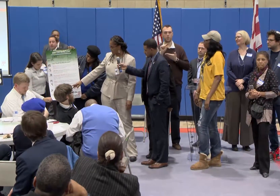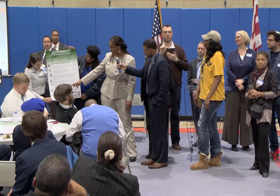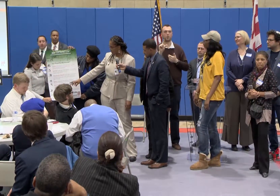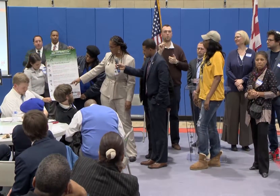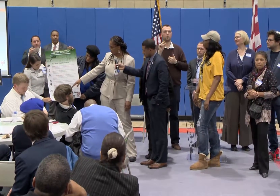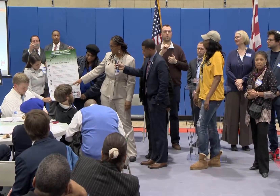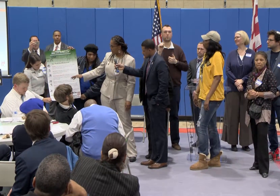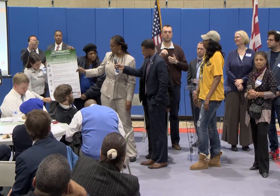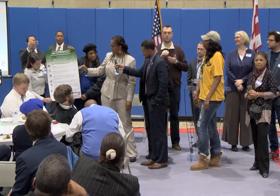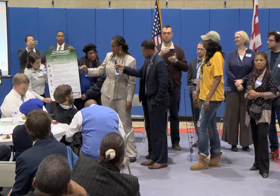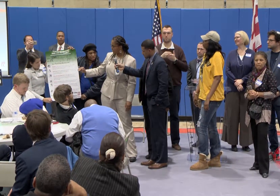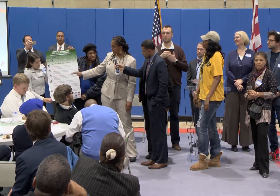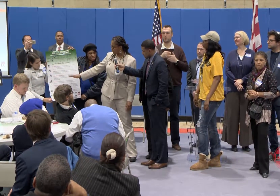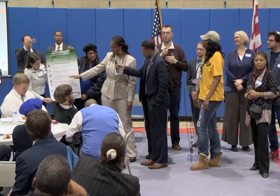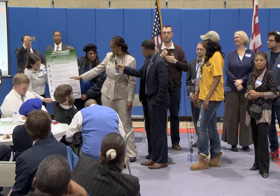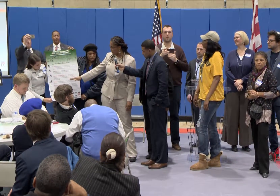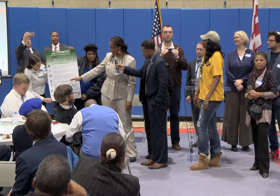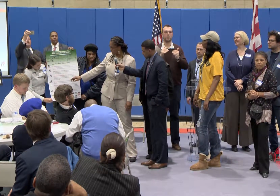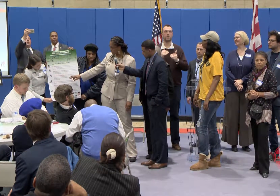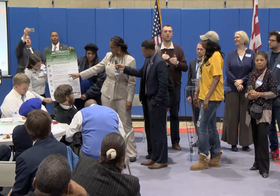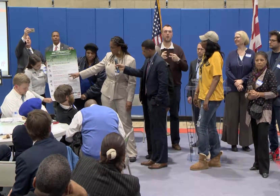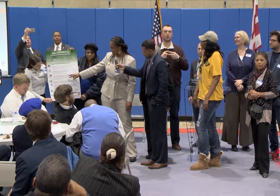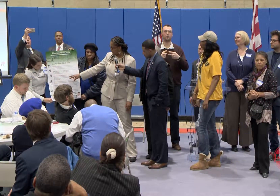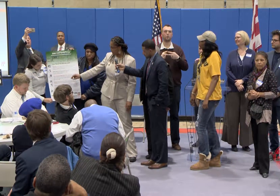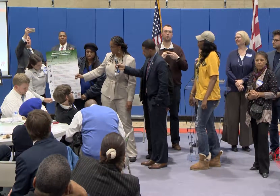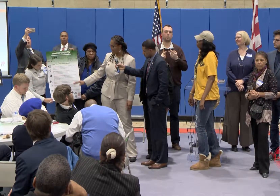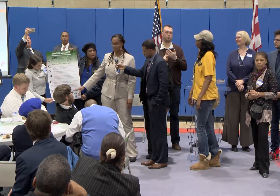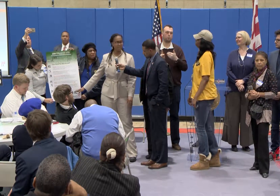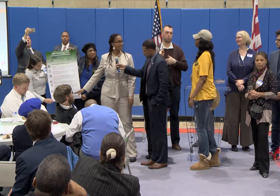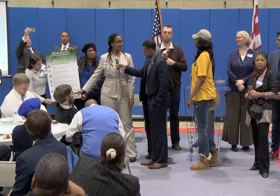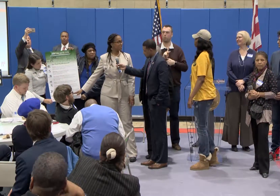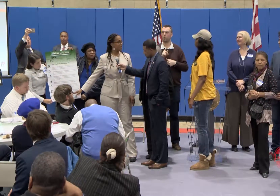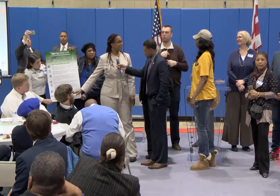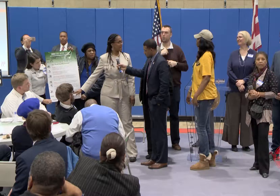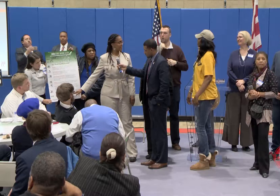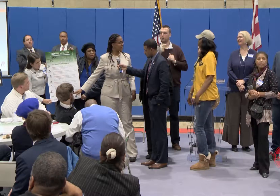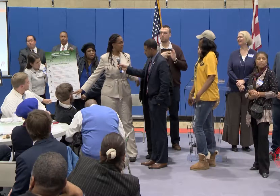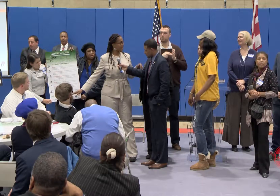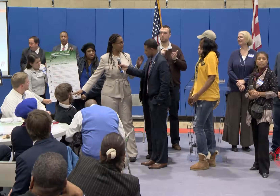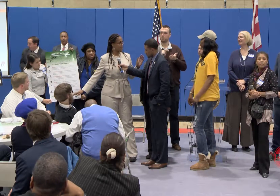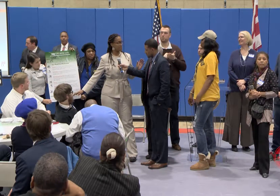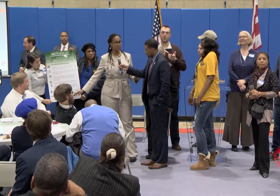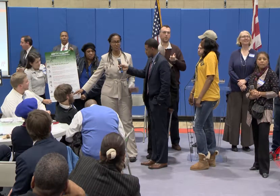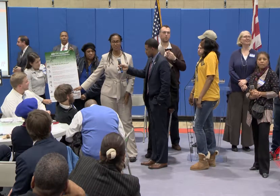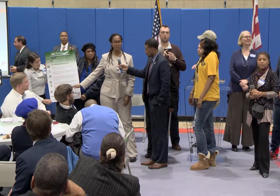DOLLARS THERE. OUR NEXT TWO PRIORITIES, AND I DON'T MEAN TO GLOSS OVER THAT BECAUSE THERE IS SOME CONCERN.